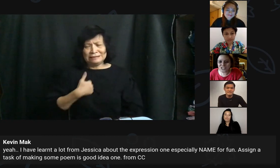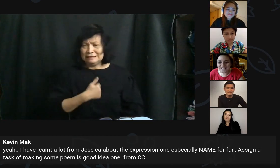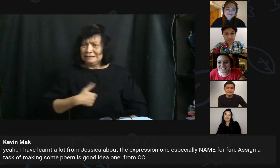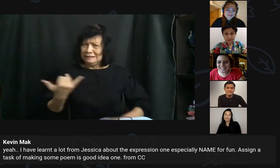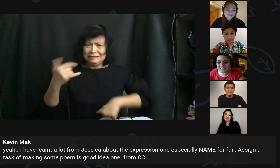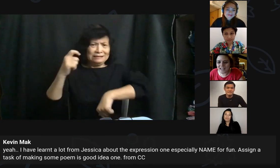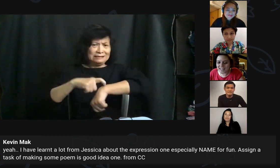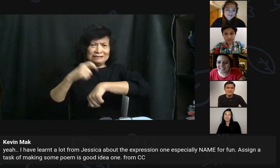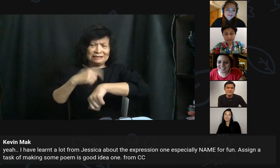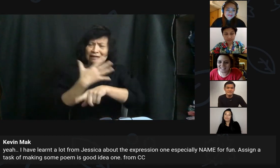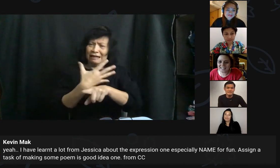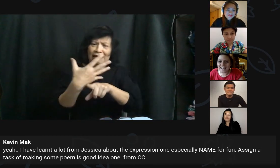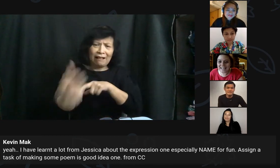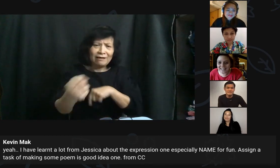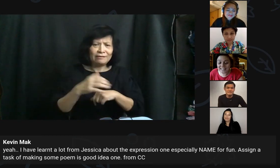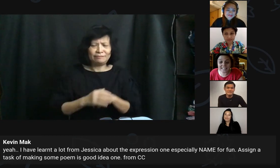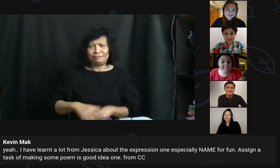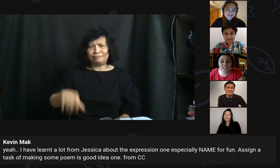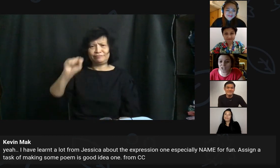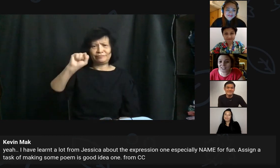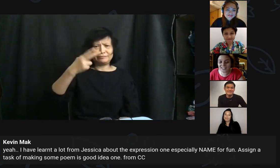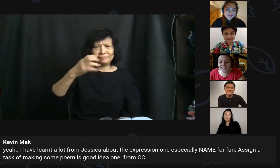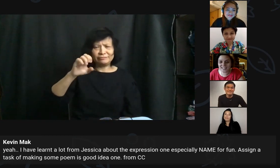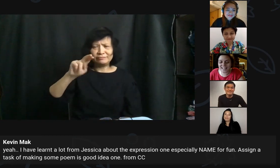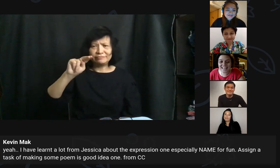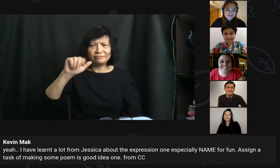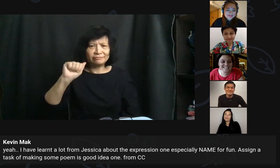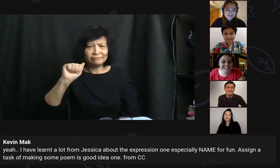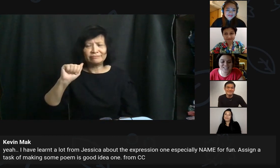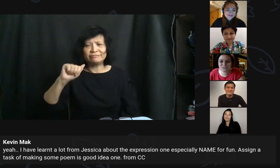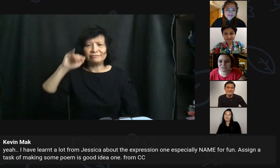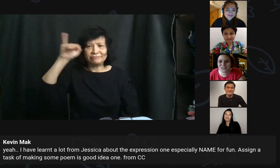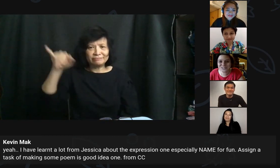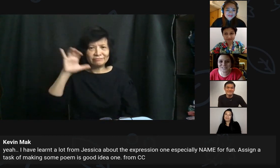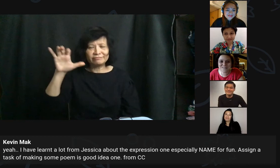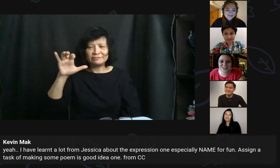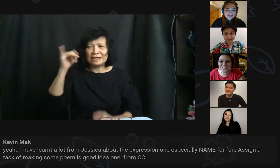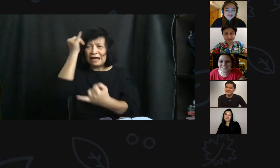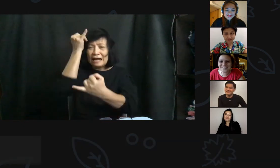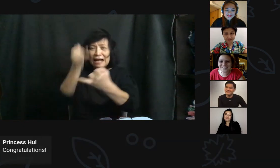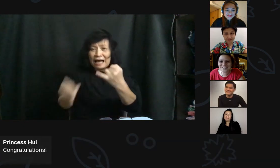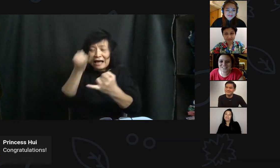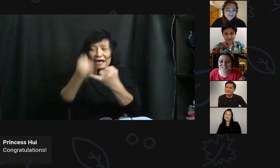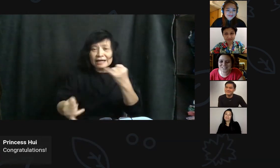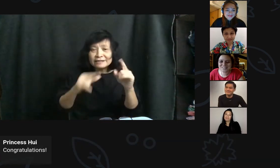Sheena, Ana, Anthony and Jessica, any last words about this?